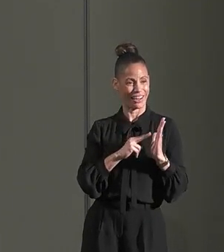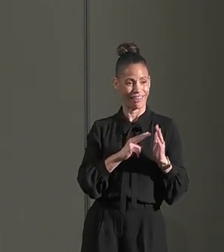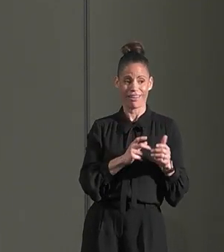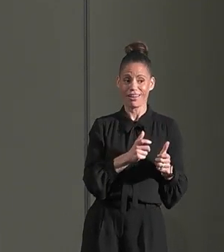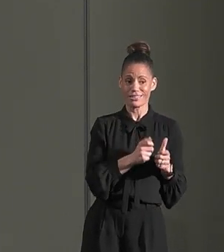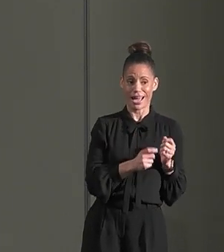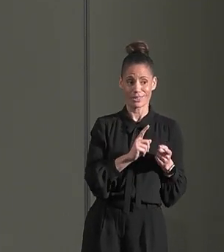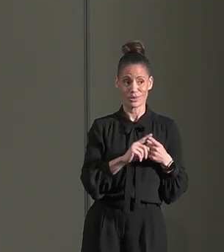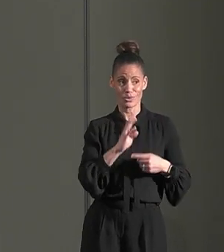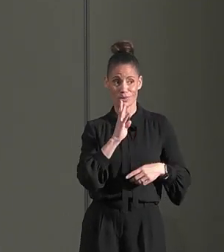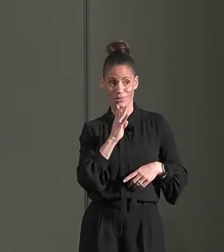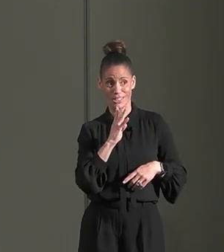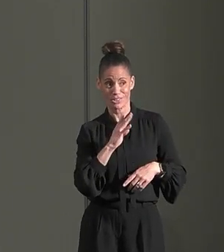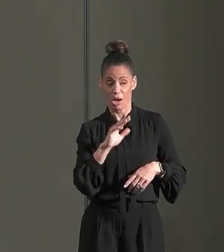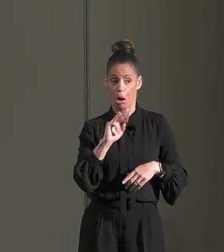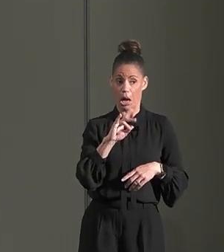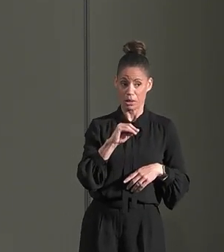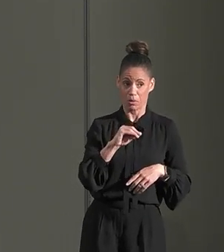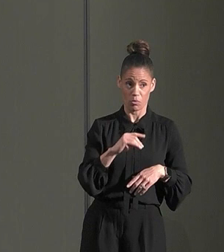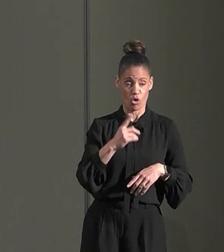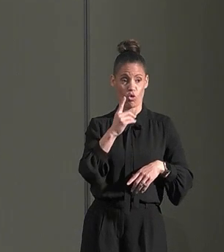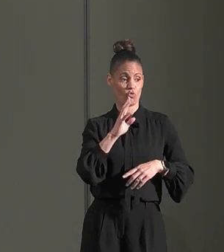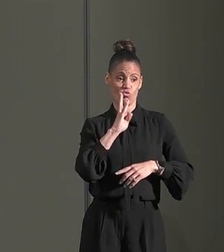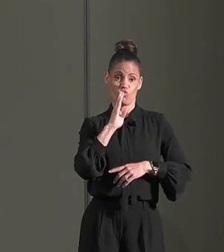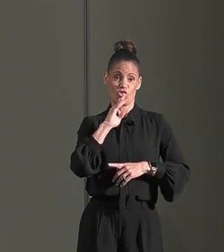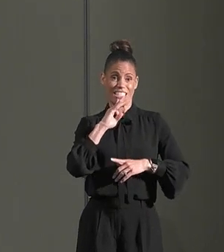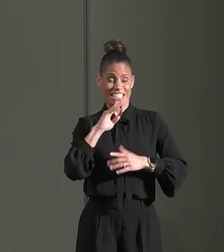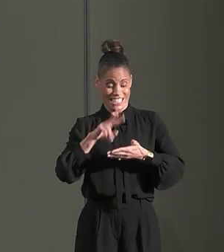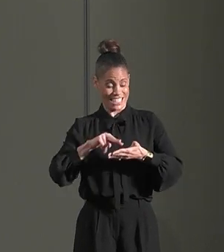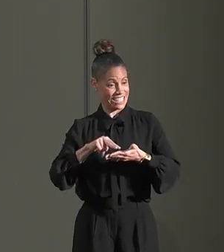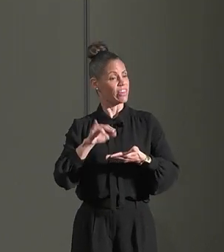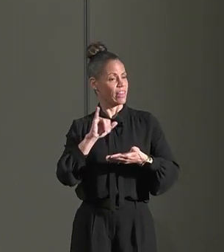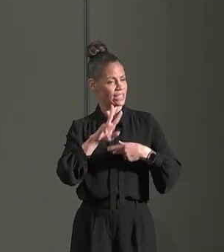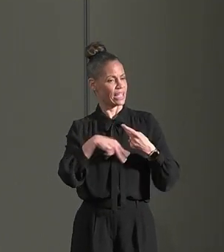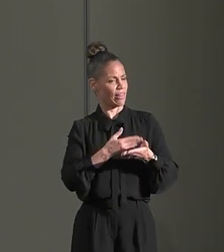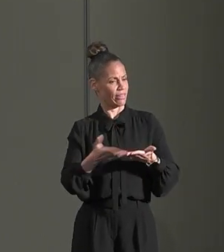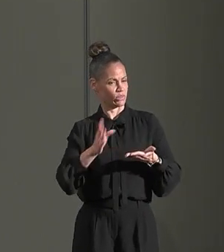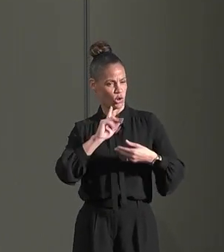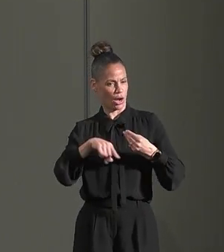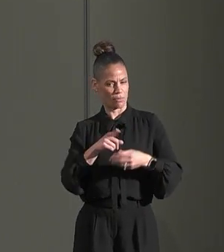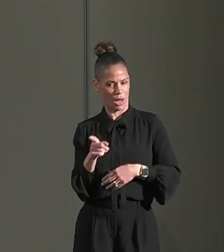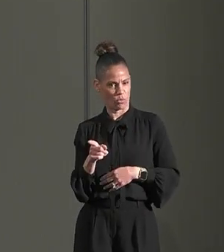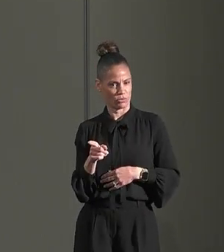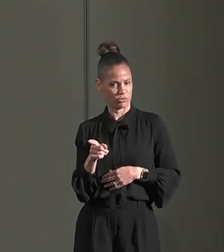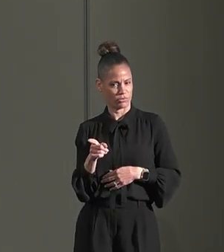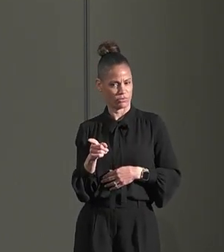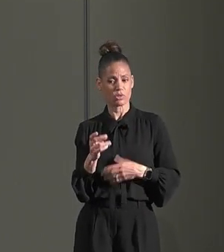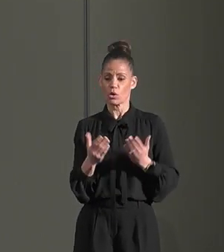read out loud that is what it is talking about. So there is a new specific working that is nearly